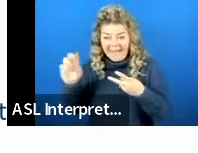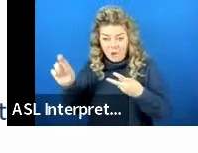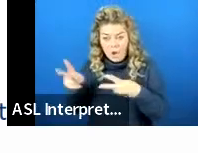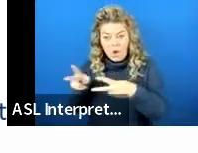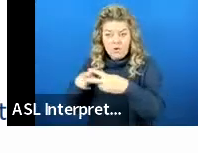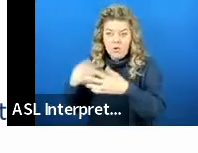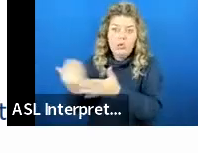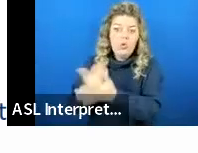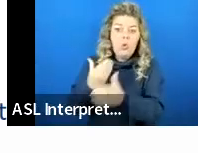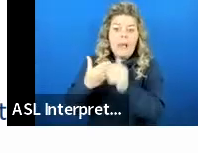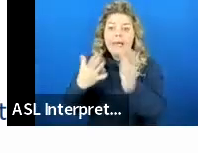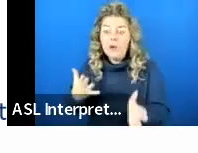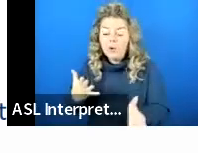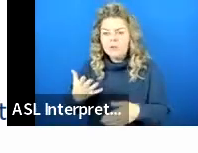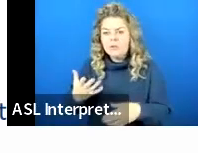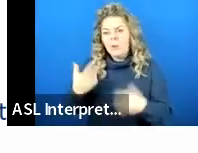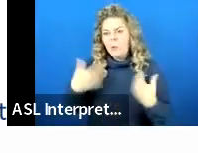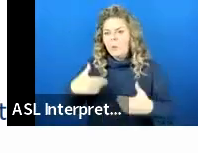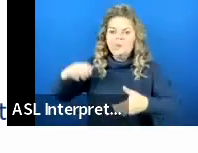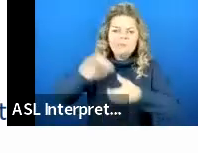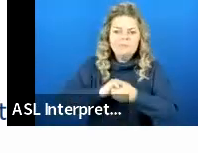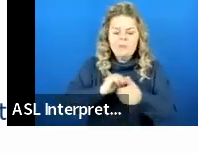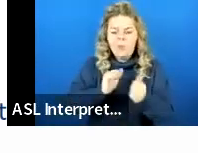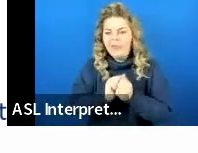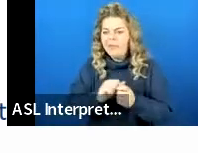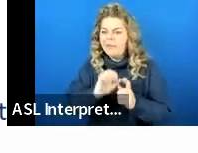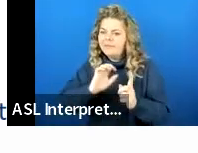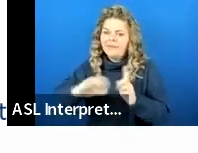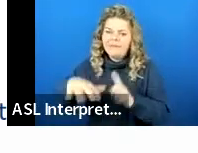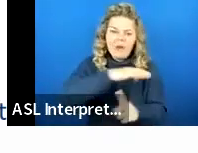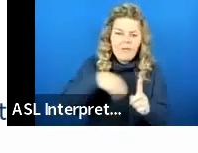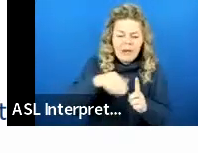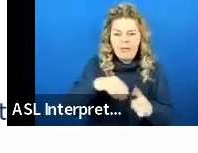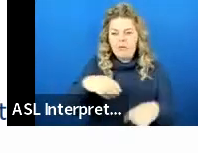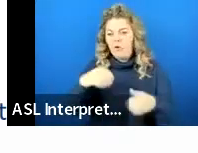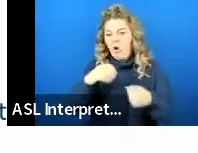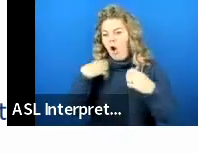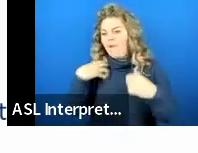with Michigan Medicine's Chief Environmental Social and Governance Officer Tony Denton, to develop